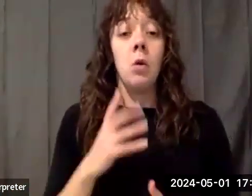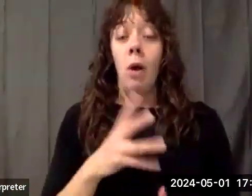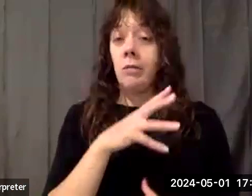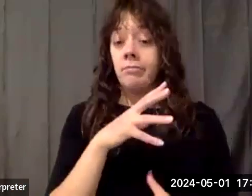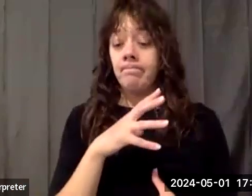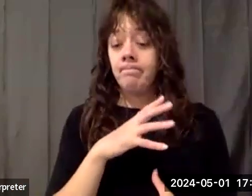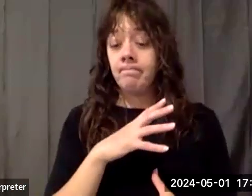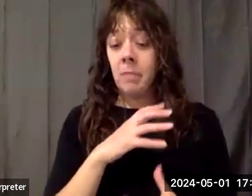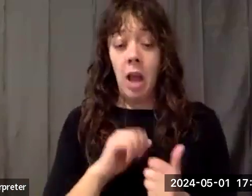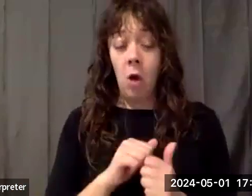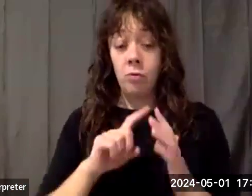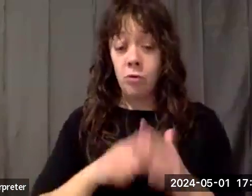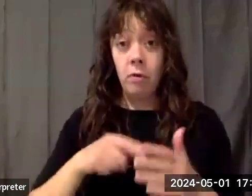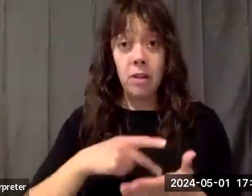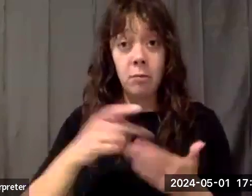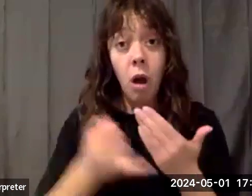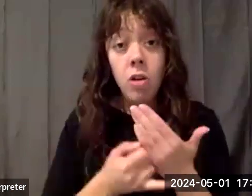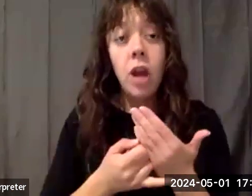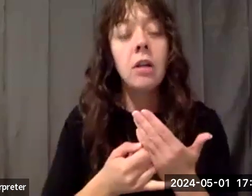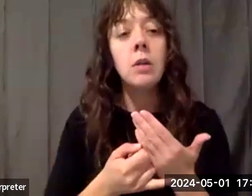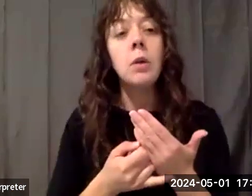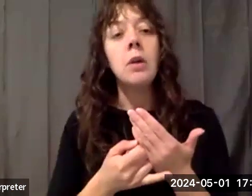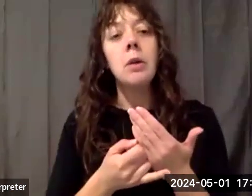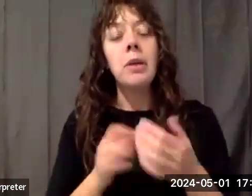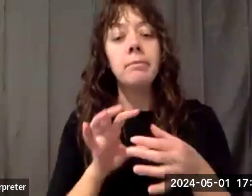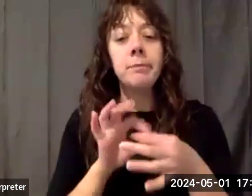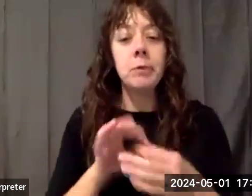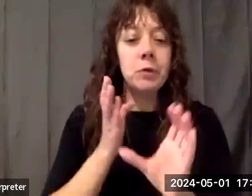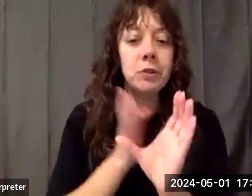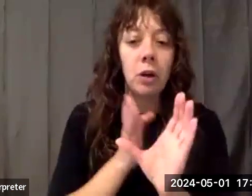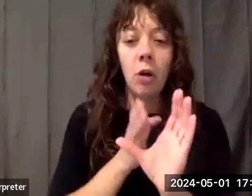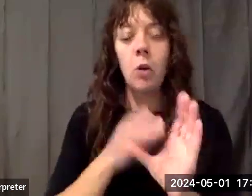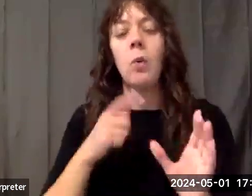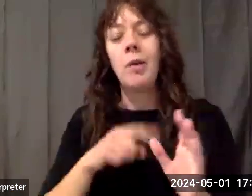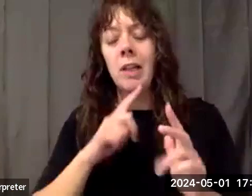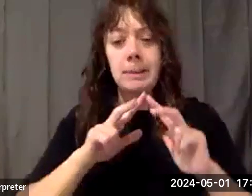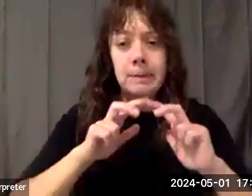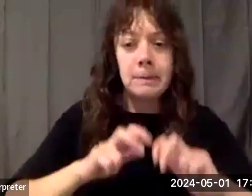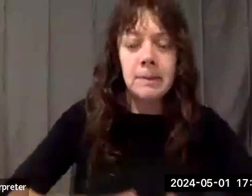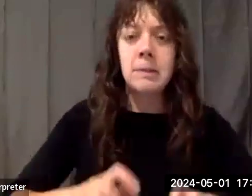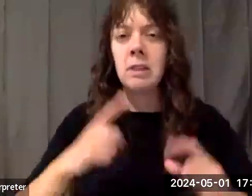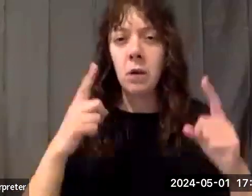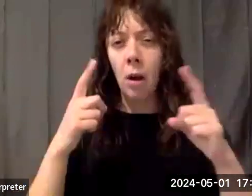to look at some things that had some complexities around it. It had some challenges around it to see